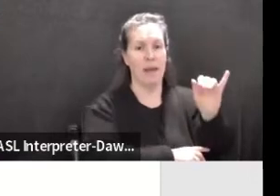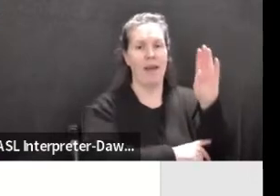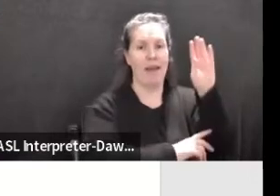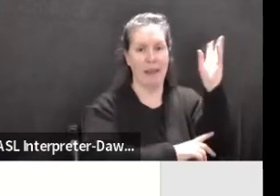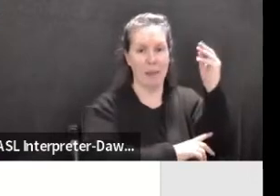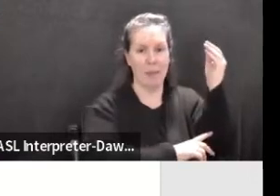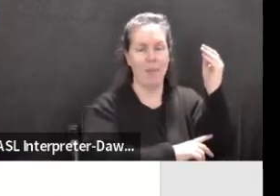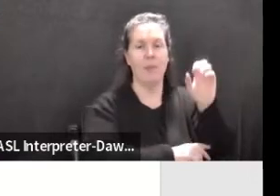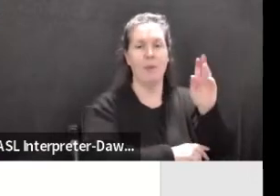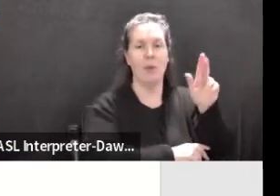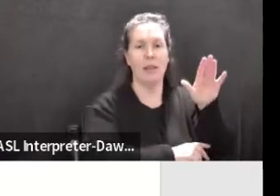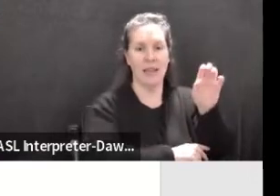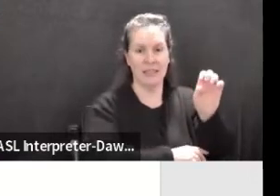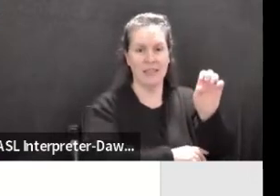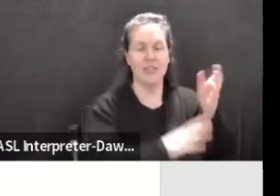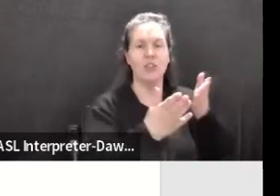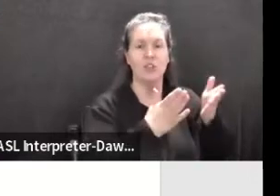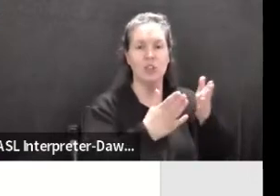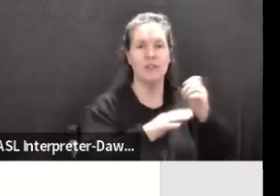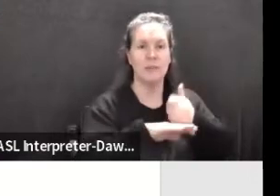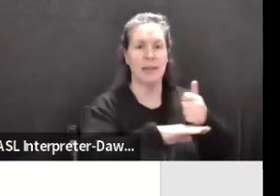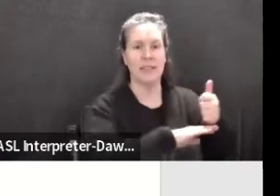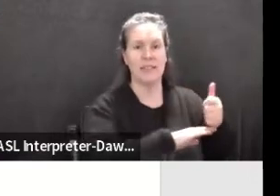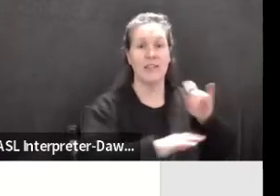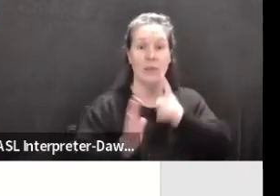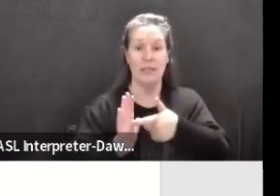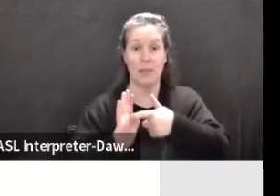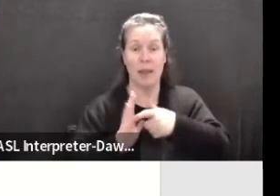If we mandated in rule that the person delivering